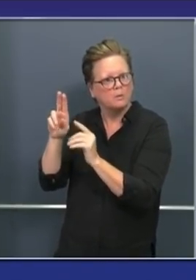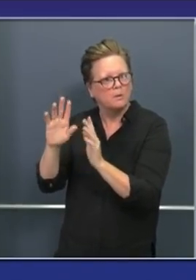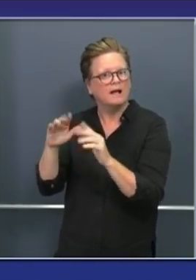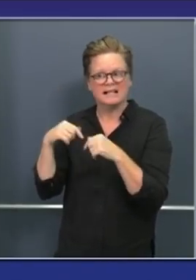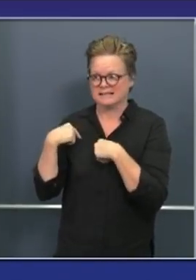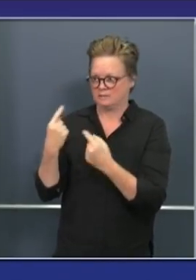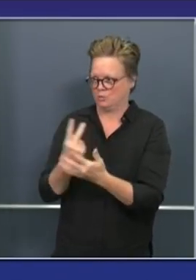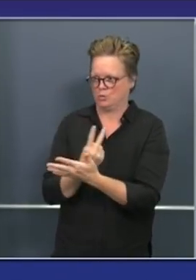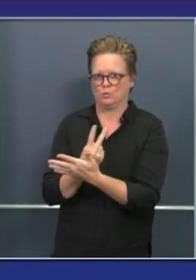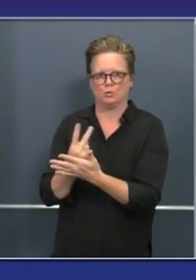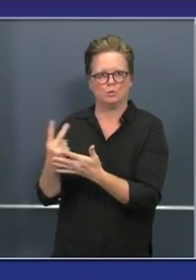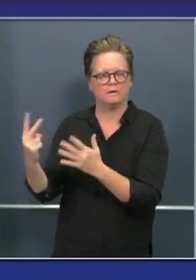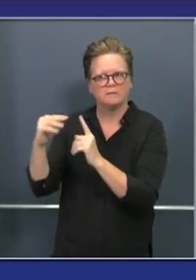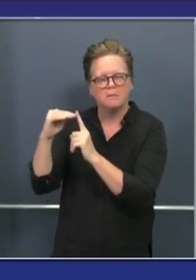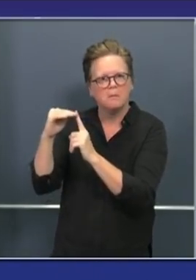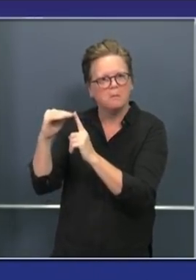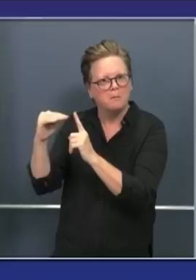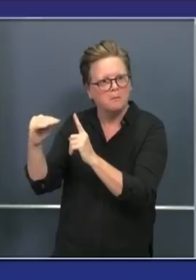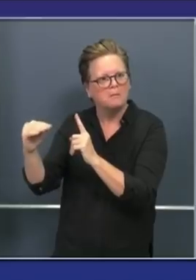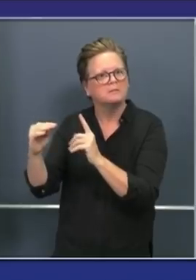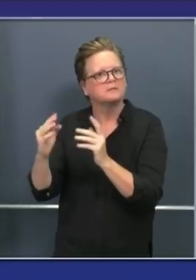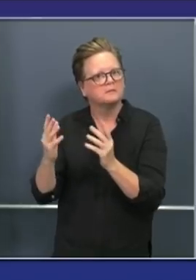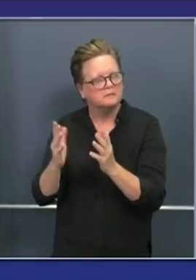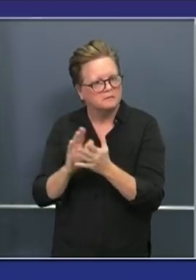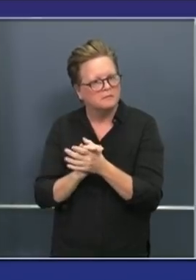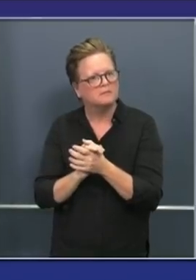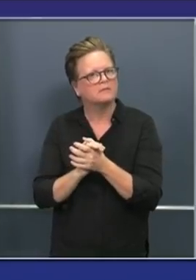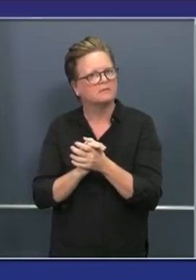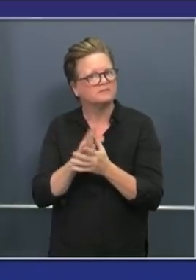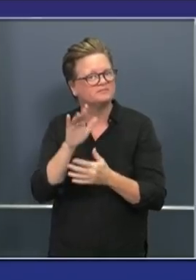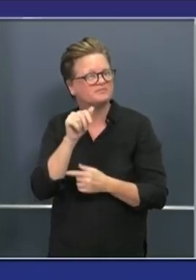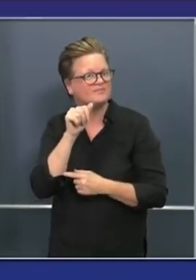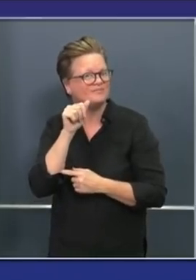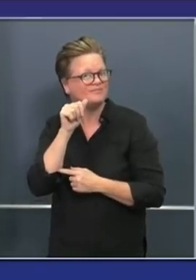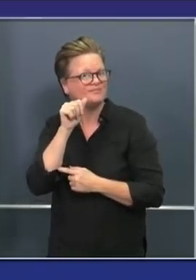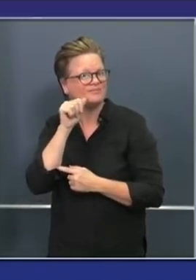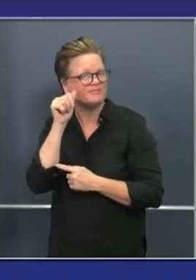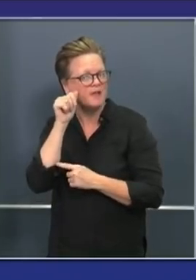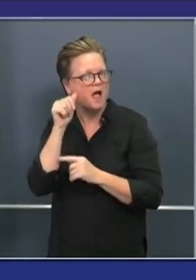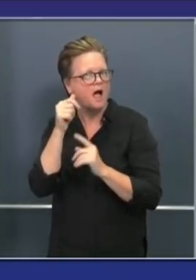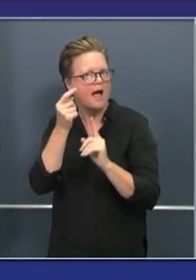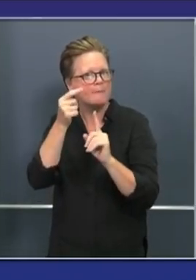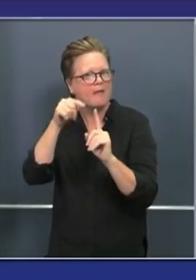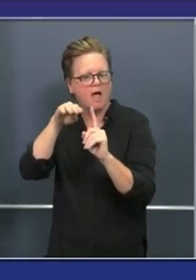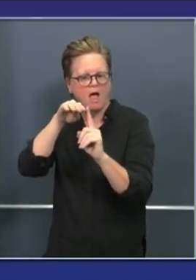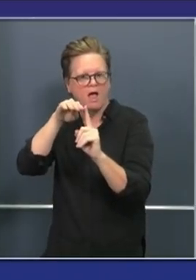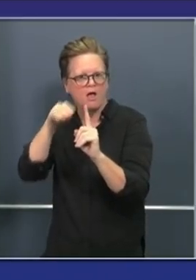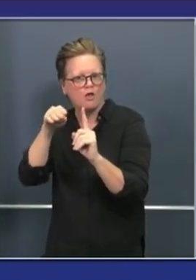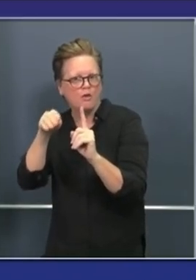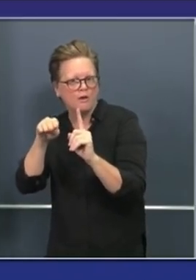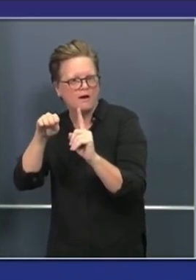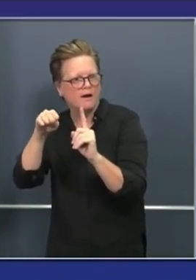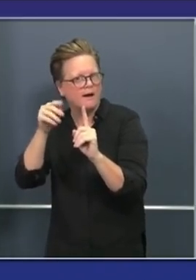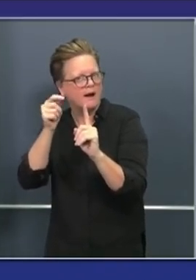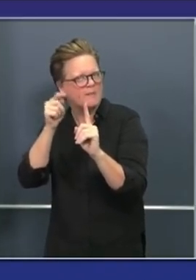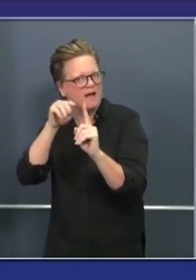THEY HAVEN'T INCREASED AT ALL OVER A 14-DAY PERIOD. IN FACT, YESTERDAY THEY DECREASED BY 2.1%.